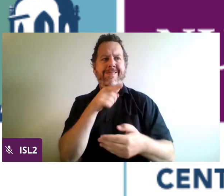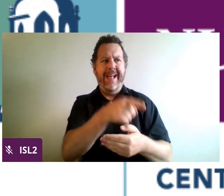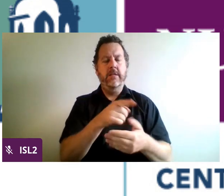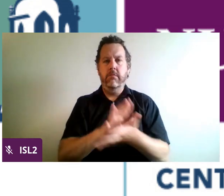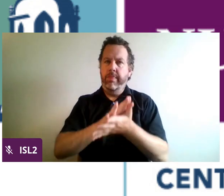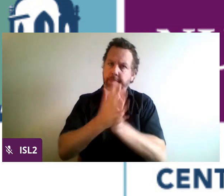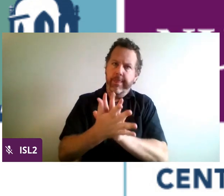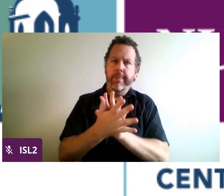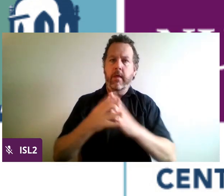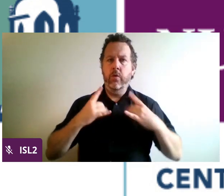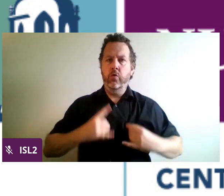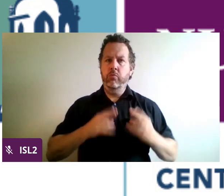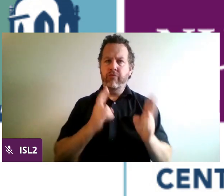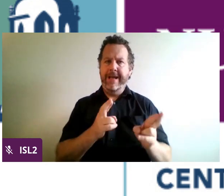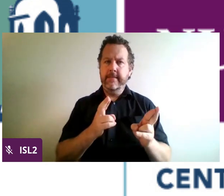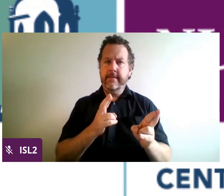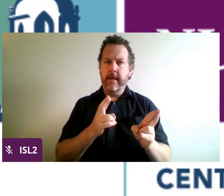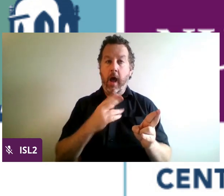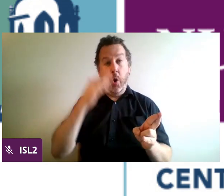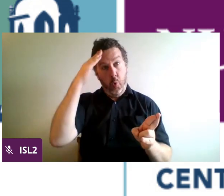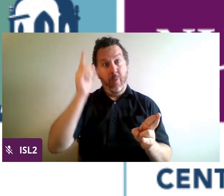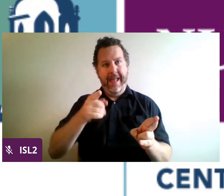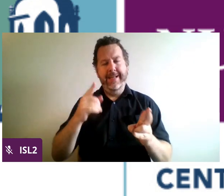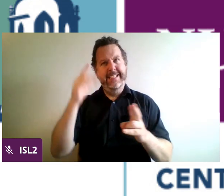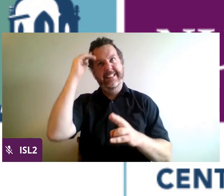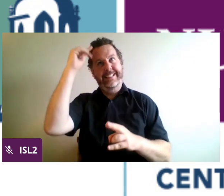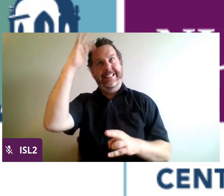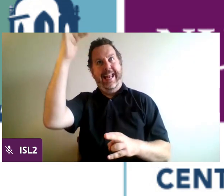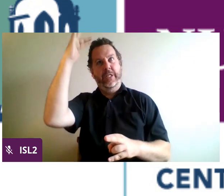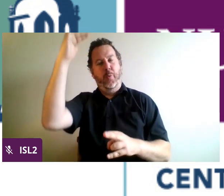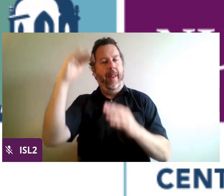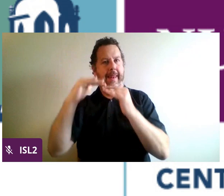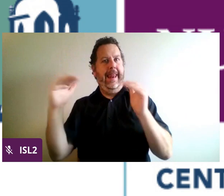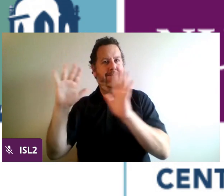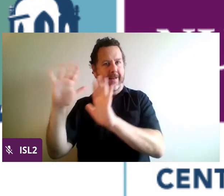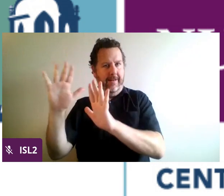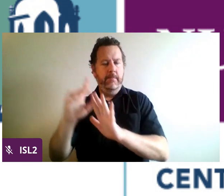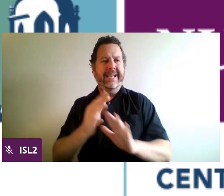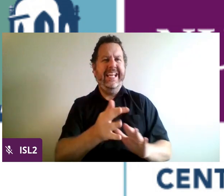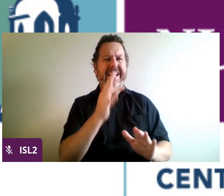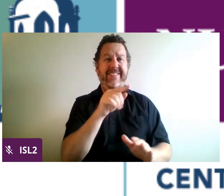of having these things denied to me has been a largely temporary